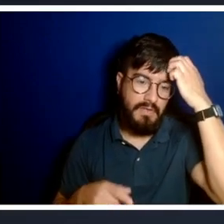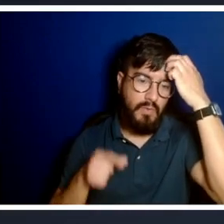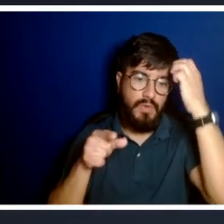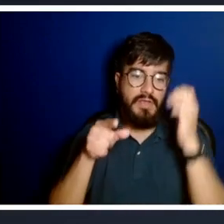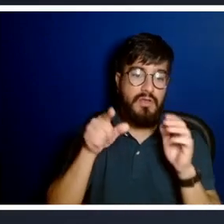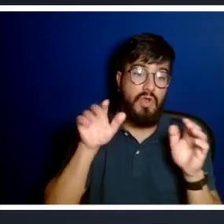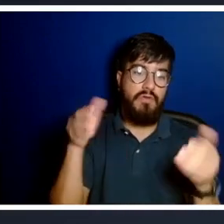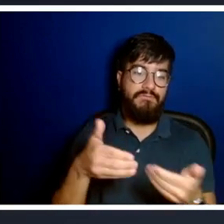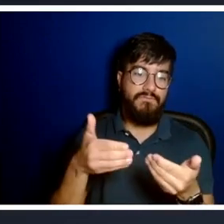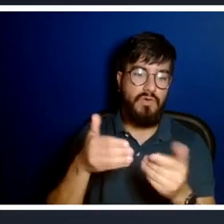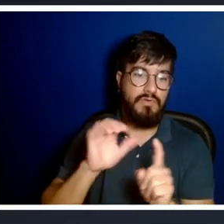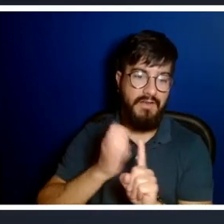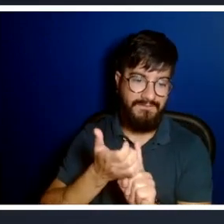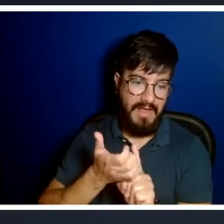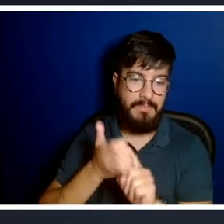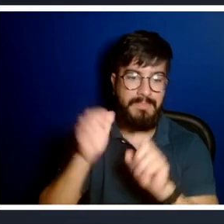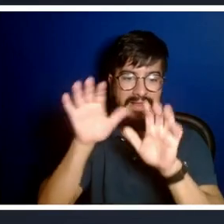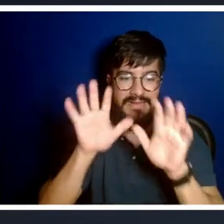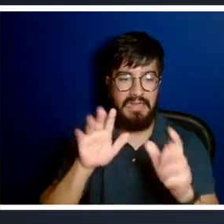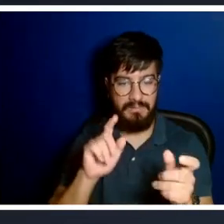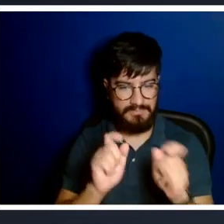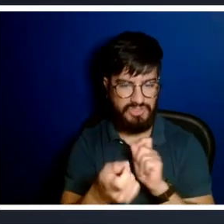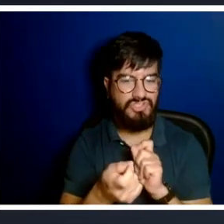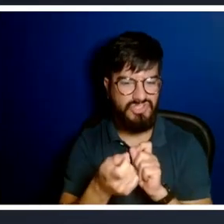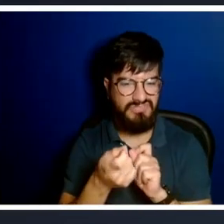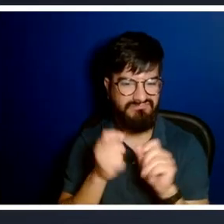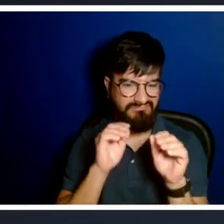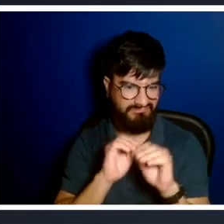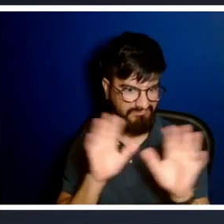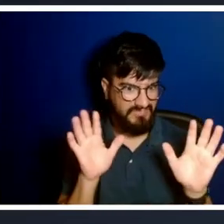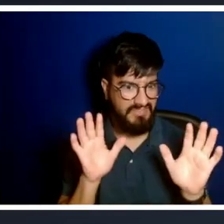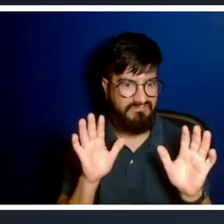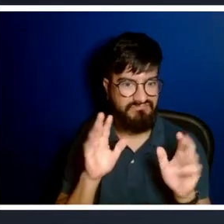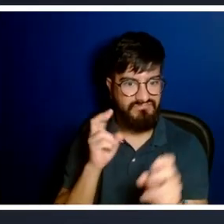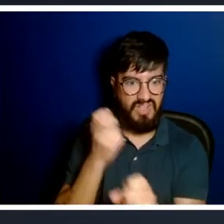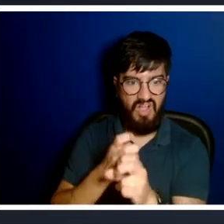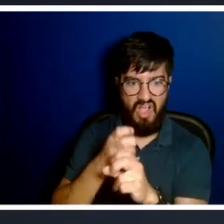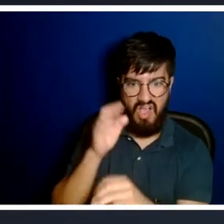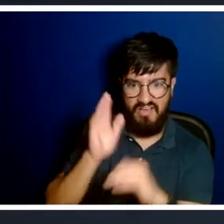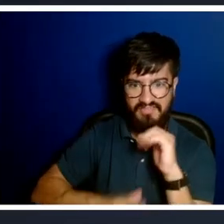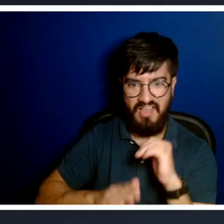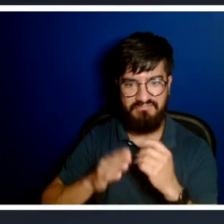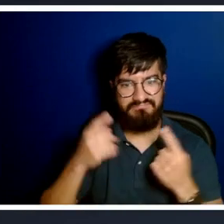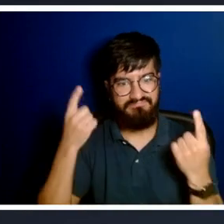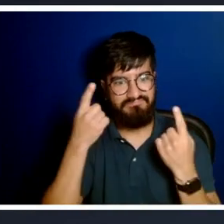change is a little more obvious than what you might think of for educators who work